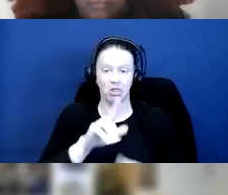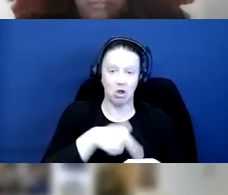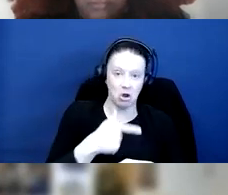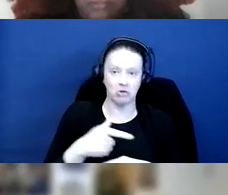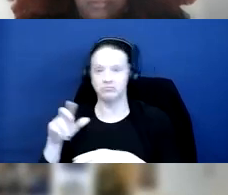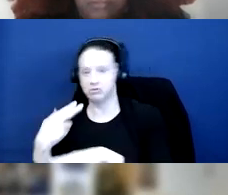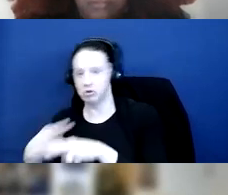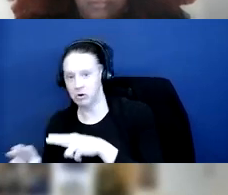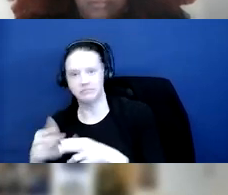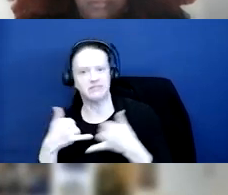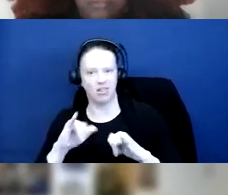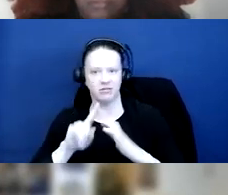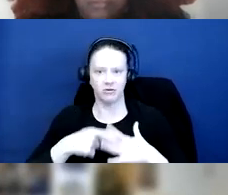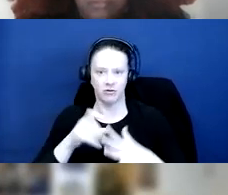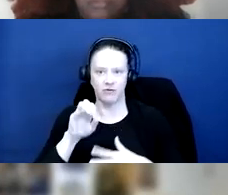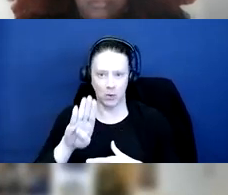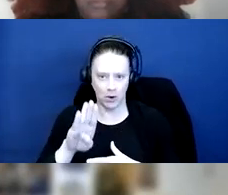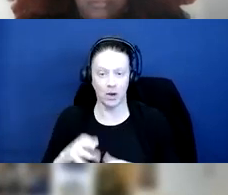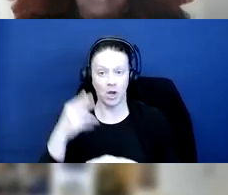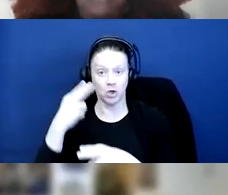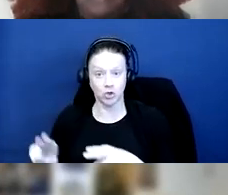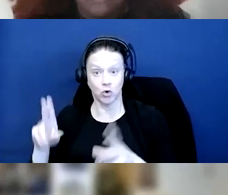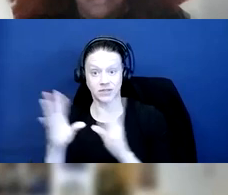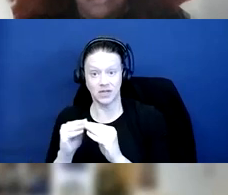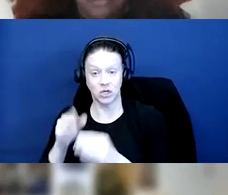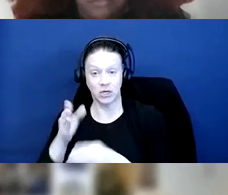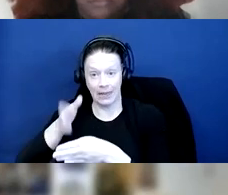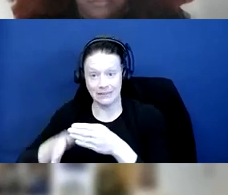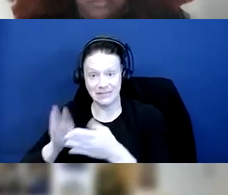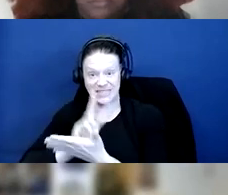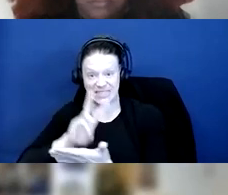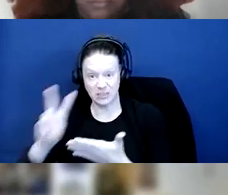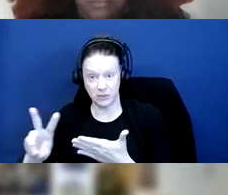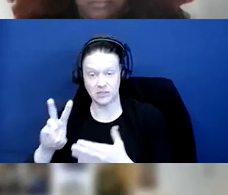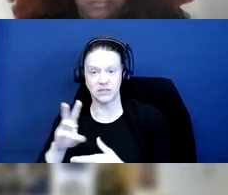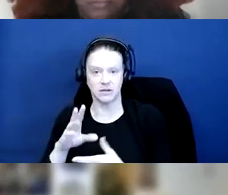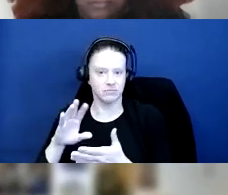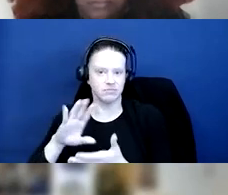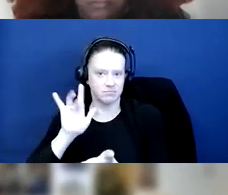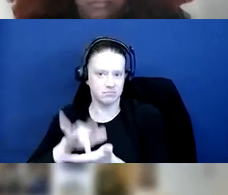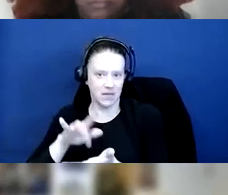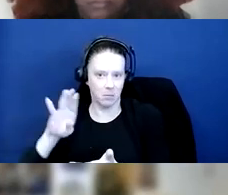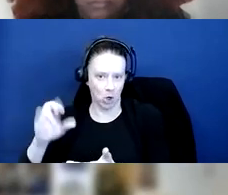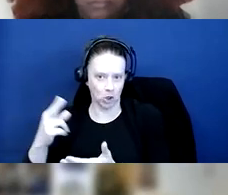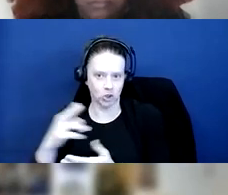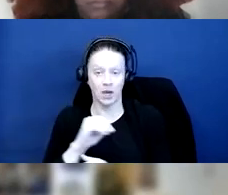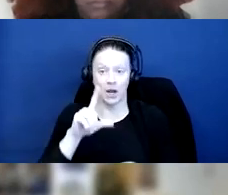just short session ends in six weeks so middle of March. And long session ends,